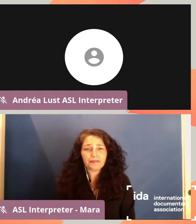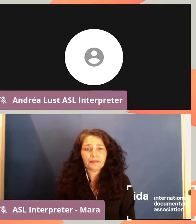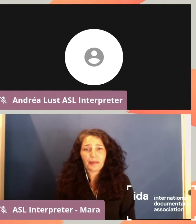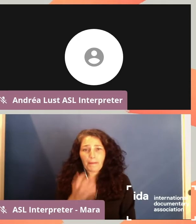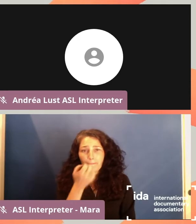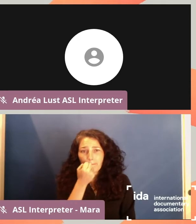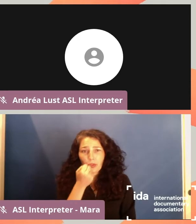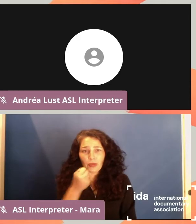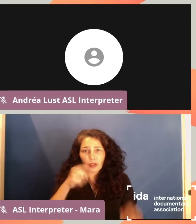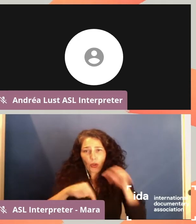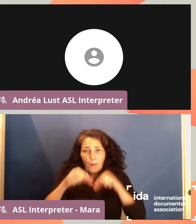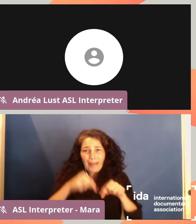Just put it back. Thank you.